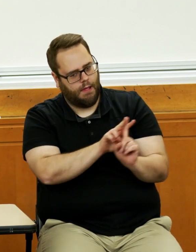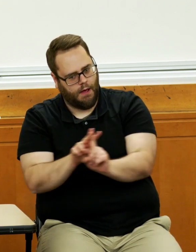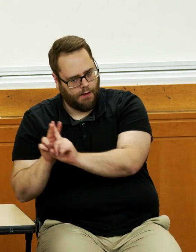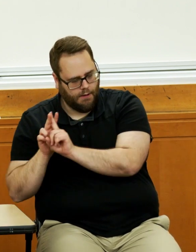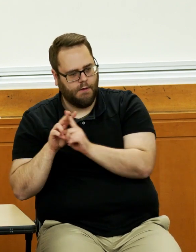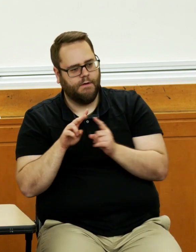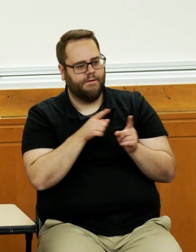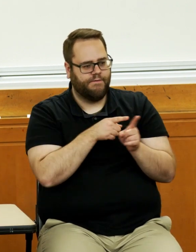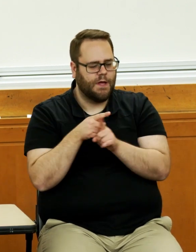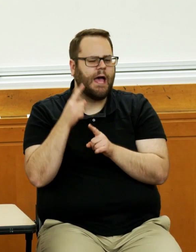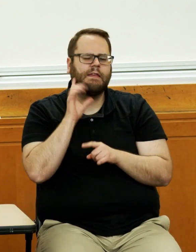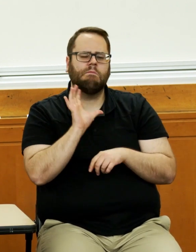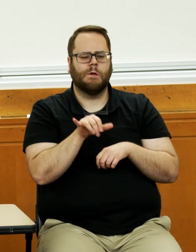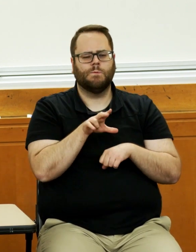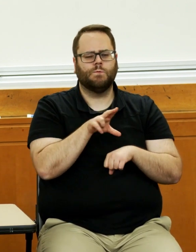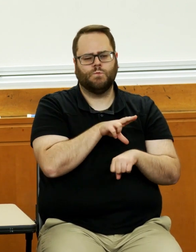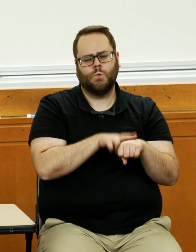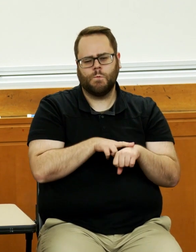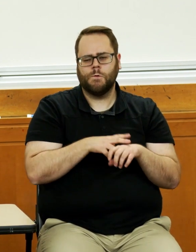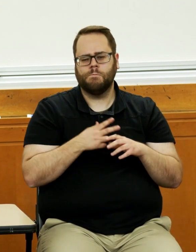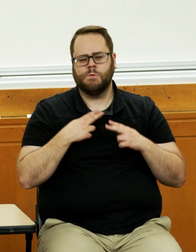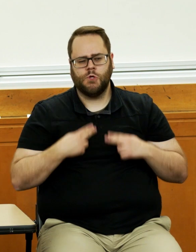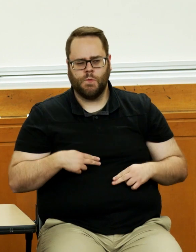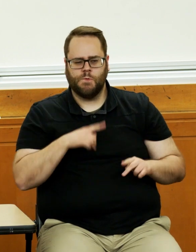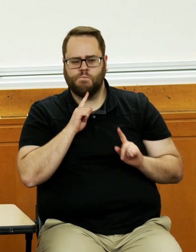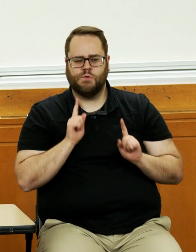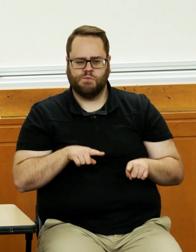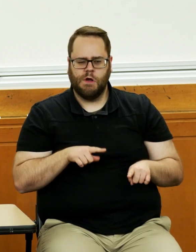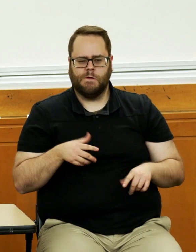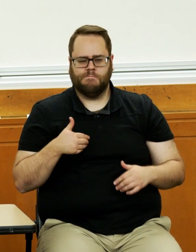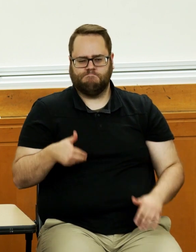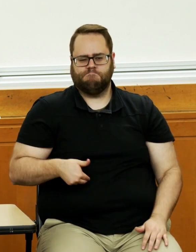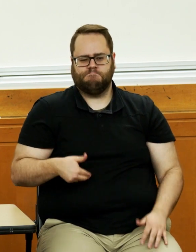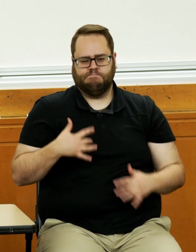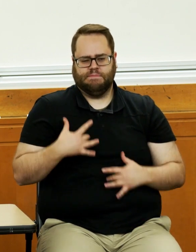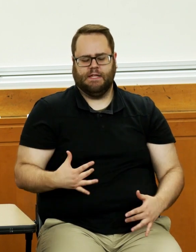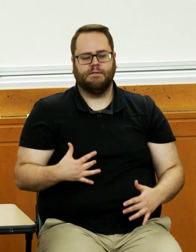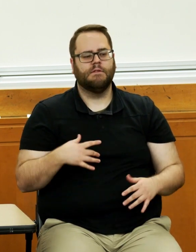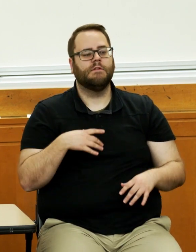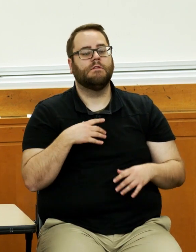I think that's like a normal human response, right? Things change when a particular group